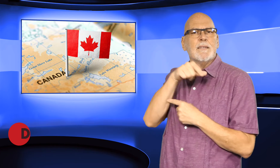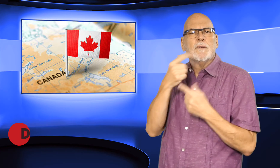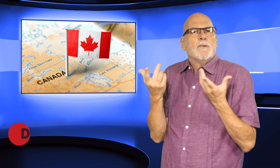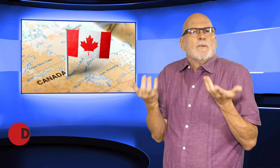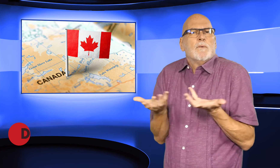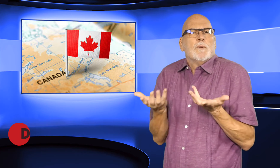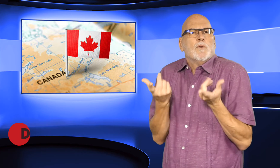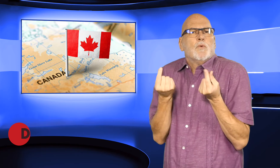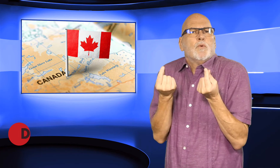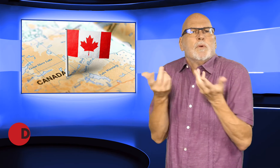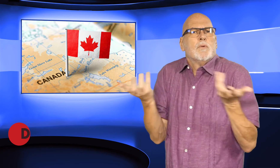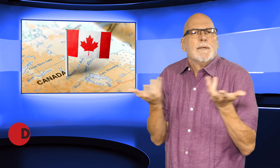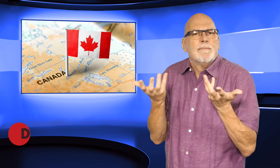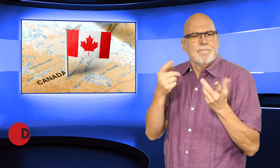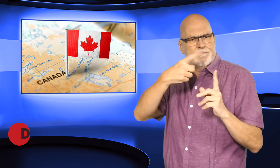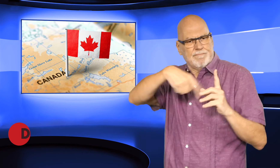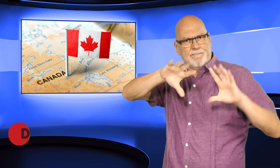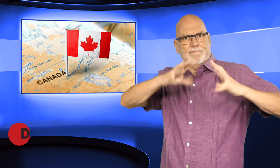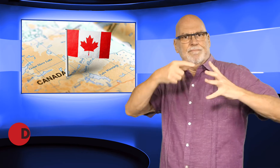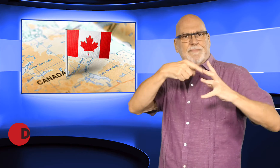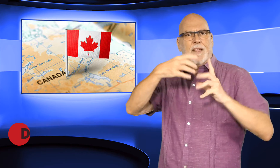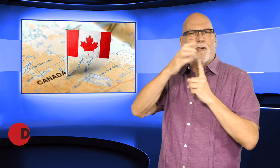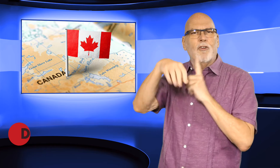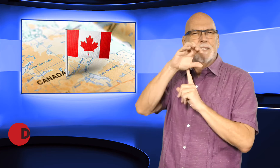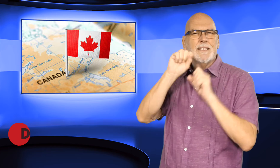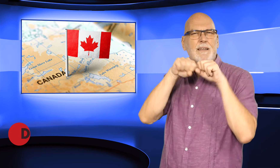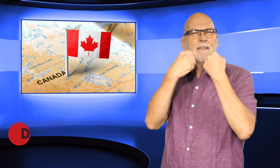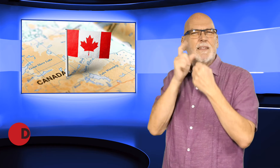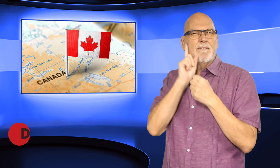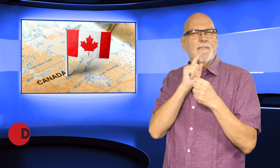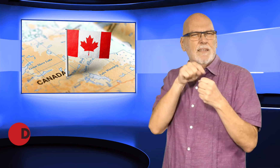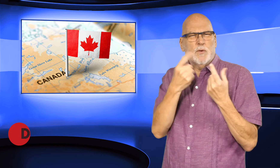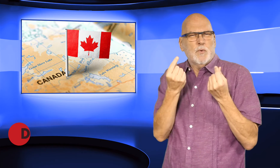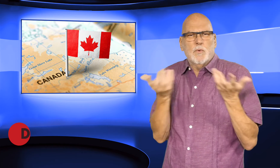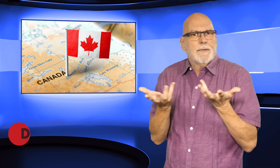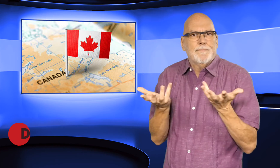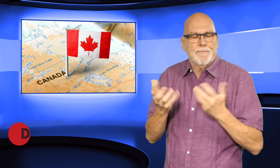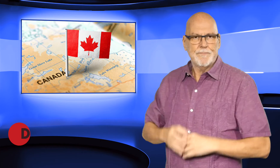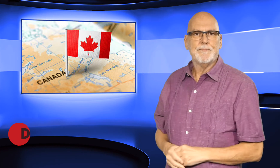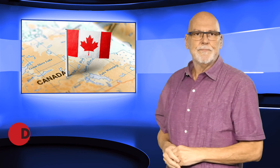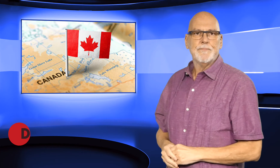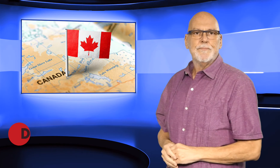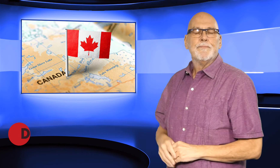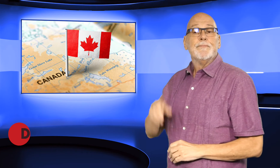What does each Cultural Society of the Deaf do?